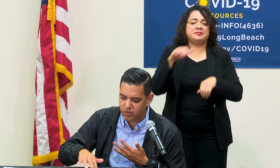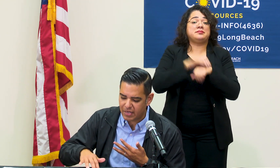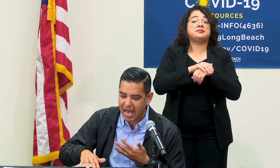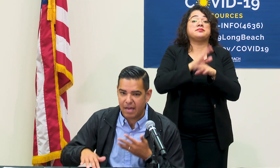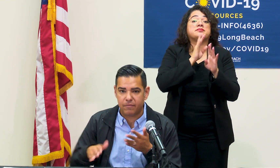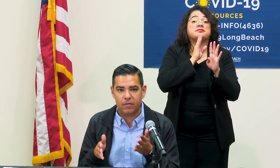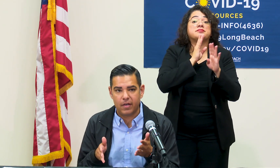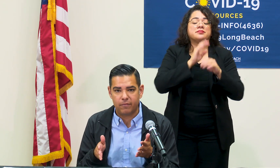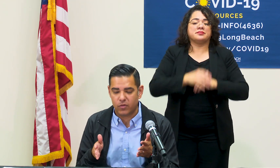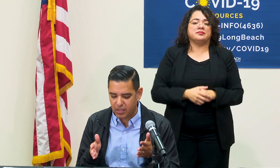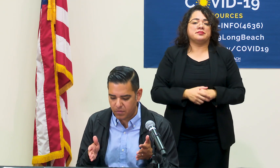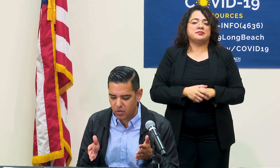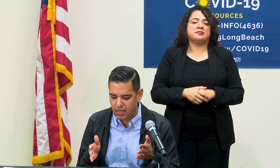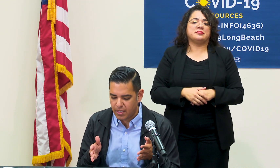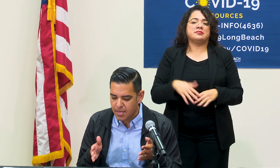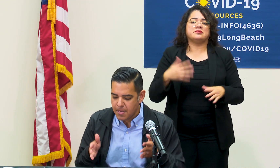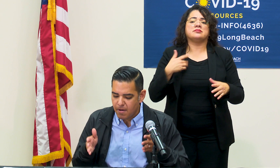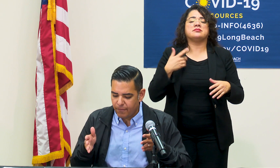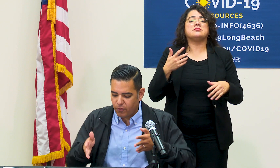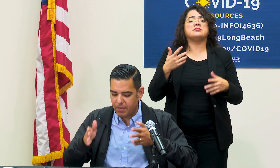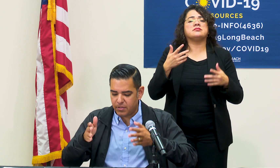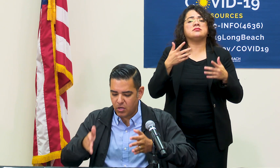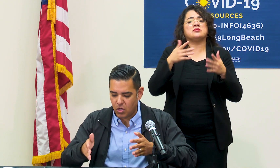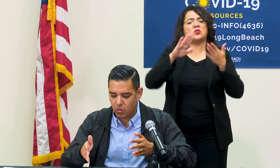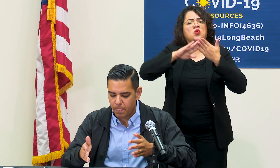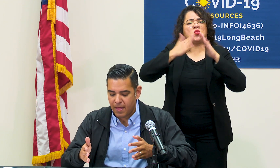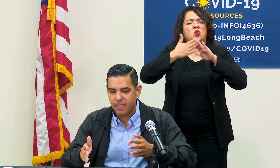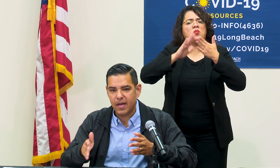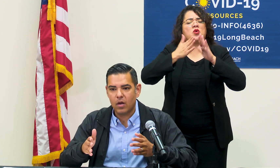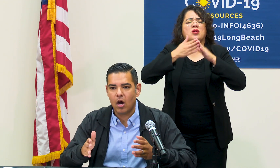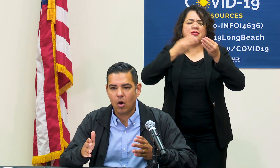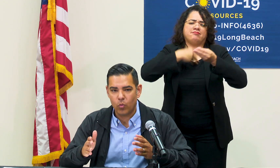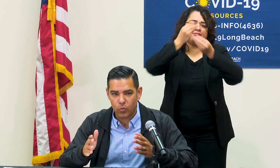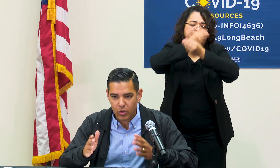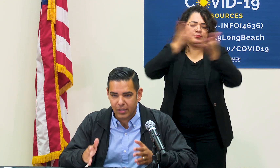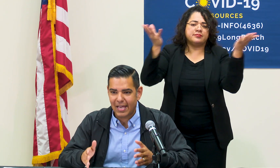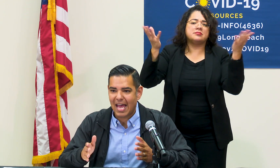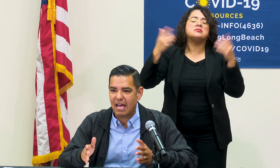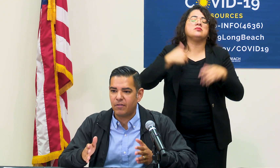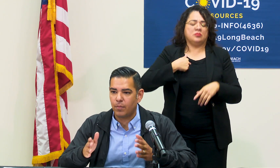to just add for the community for them to know that we really have and